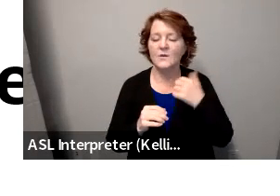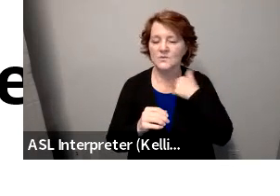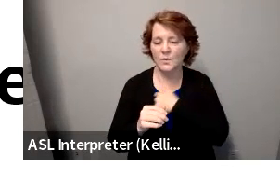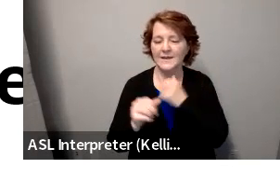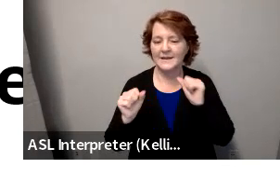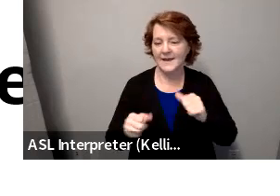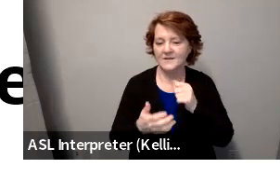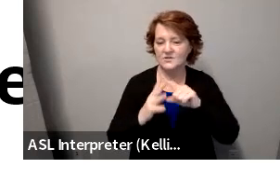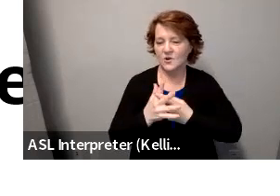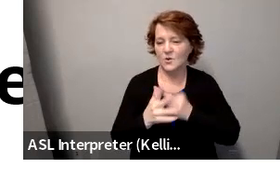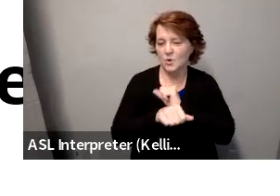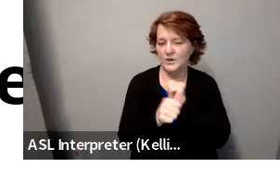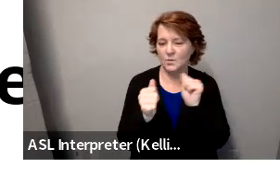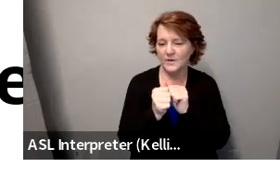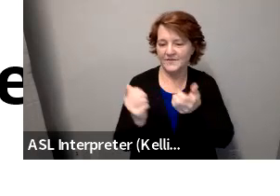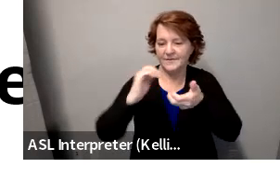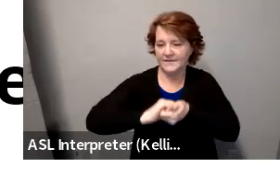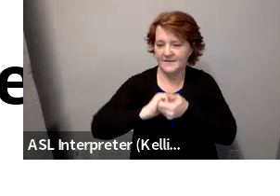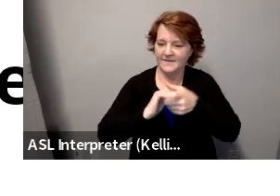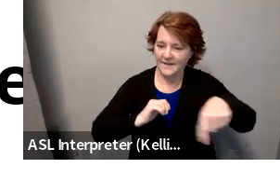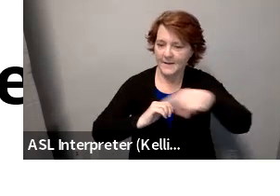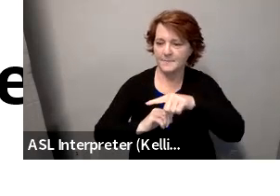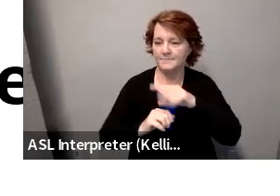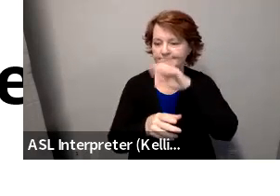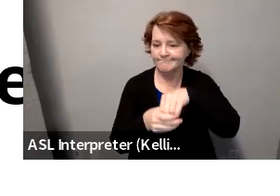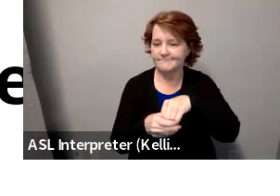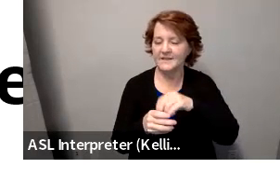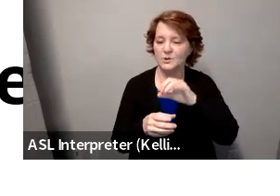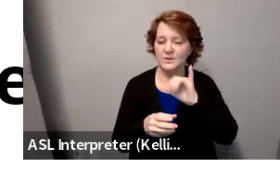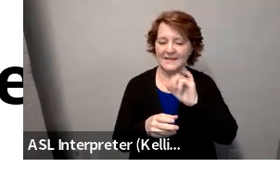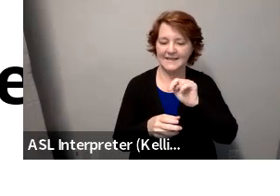and disasters and that will help us better understand what they can do and